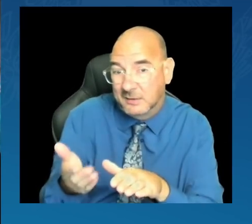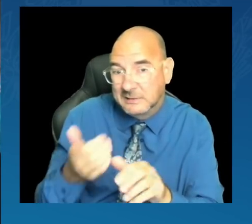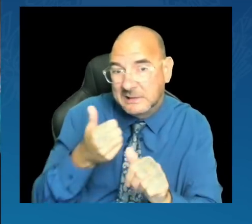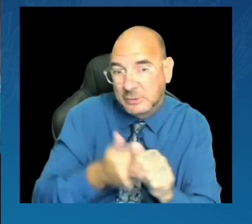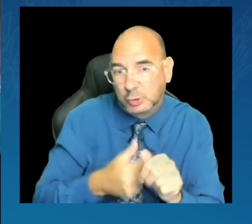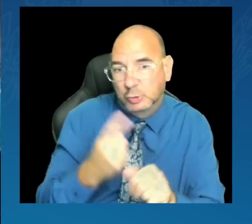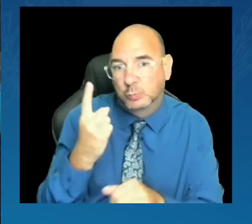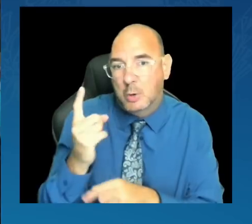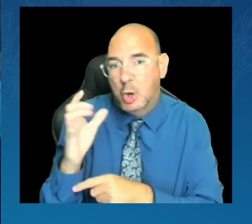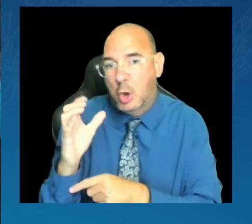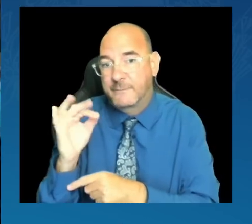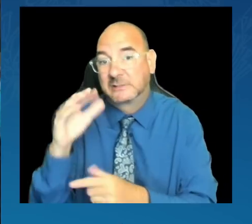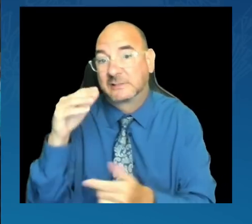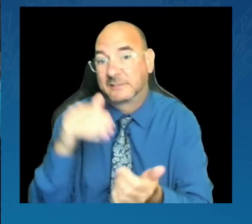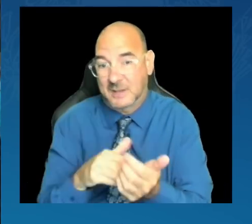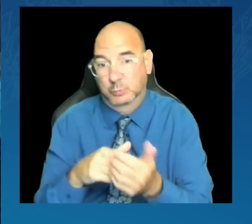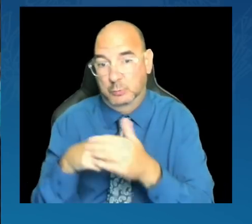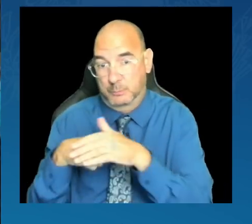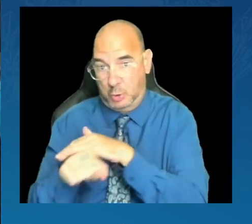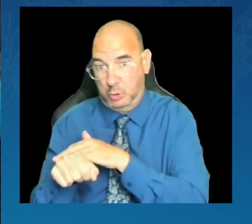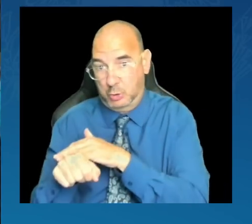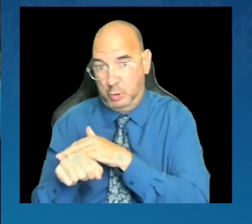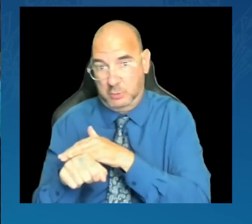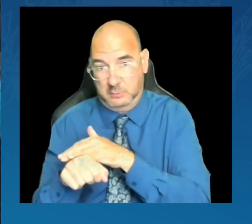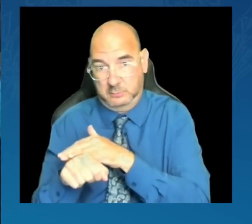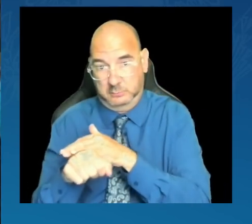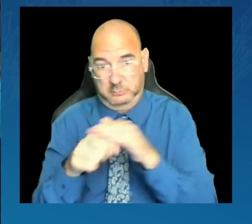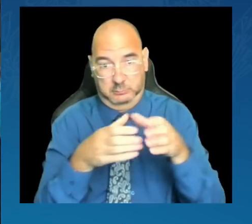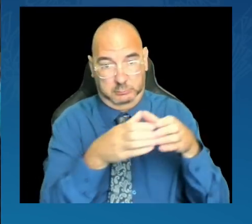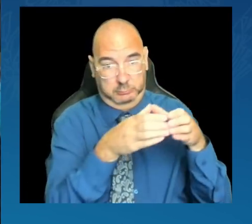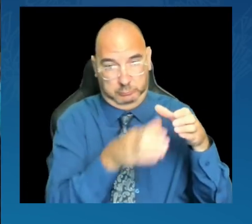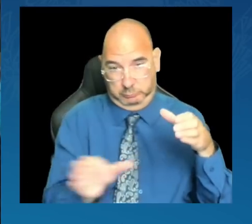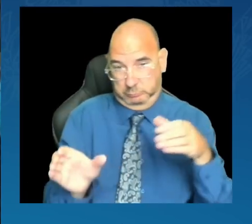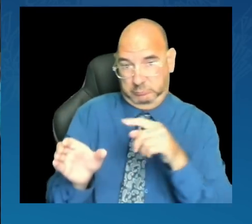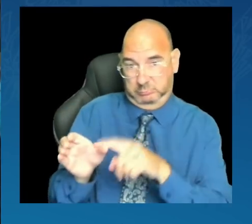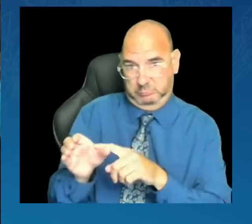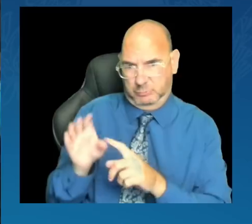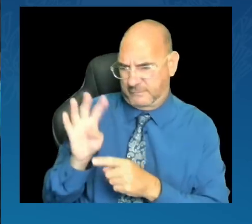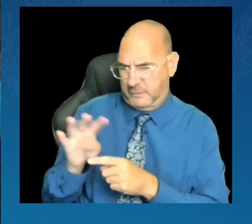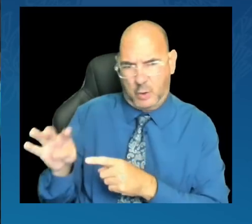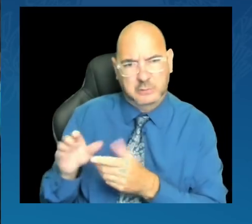Is estimated that a ban in Indiana will lead to a 21 percent increase